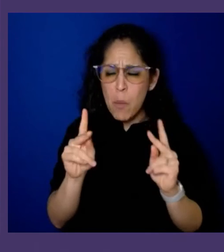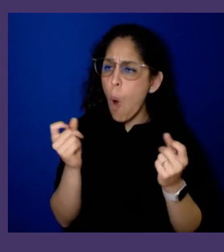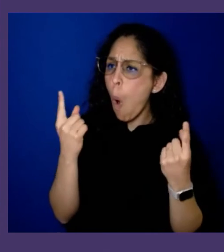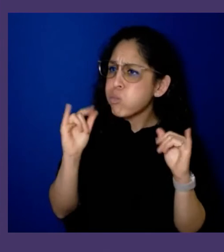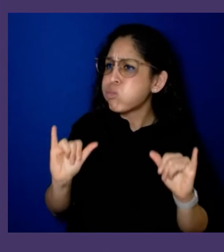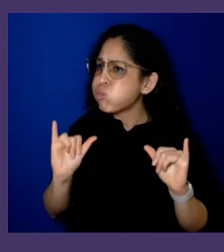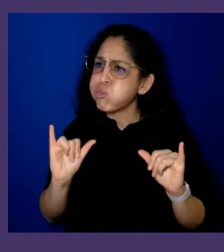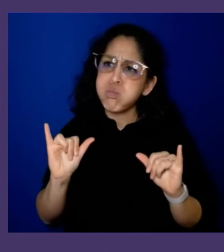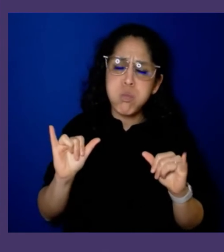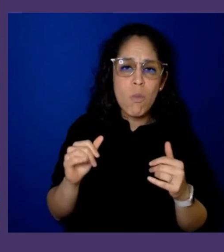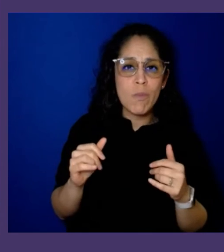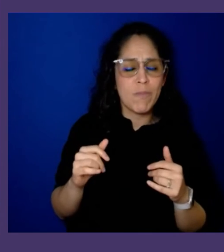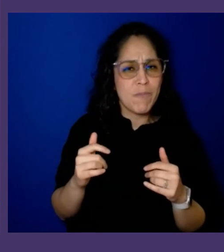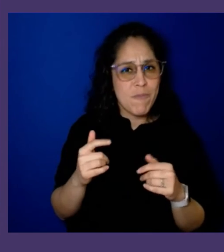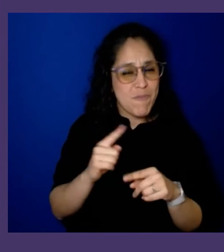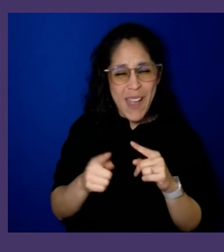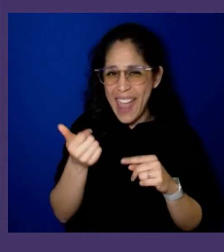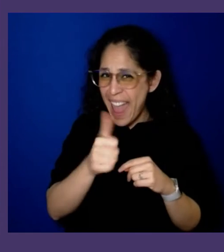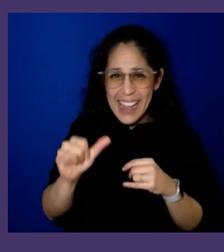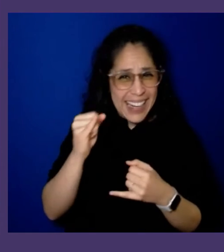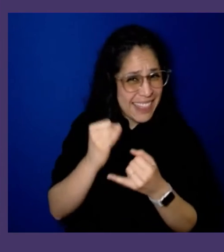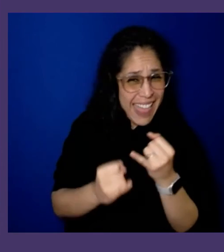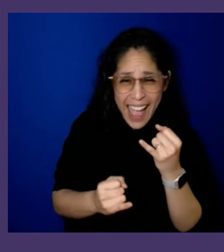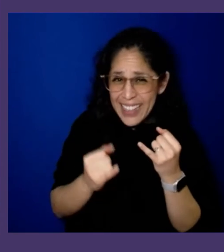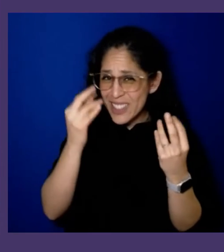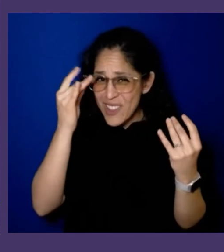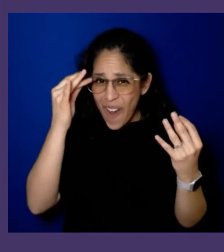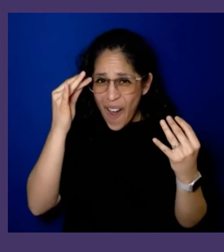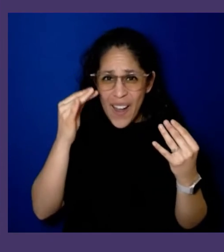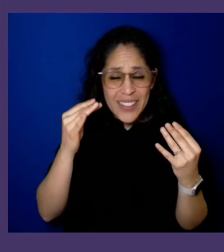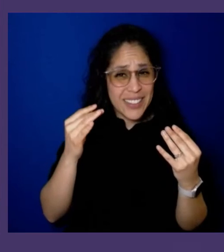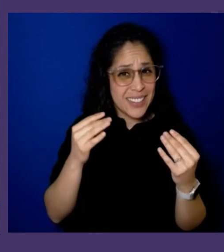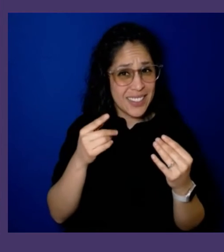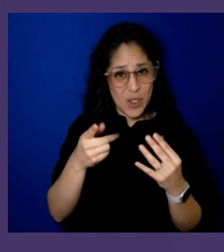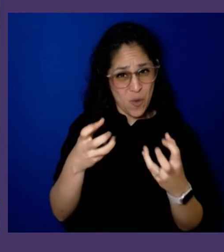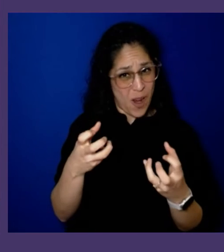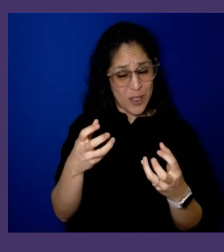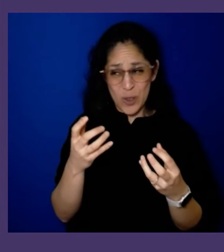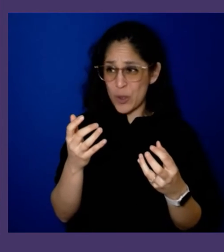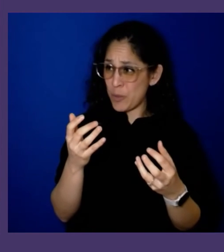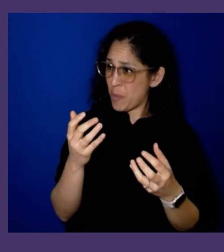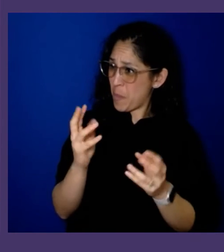Is there any closing thoughts or anything that you want everyone to take away from this session to